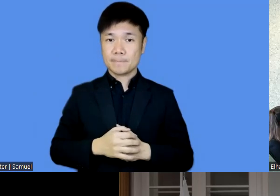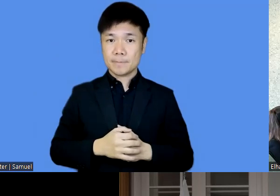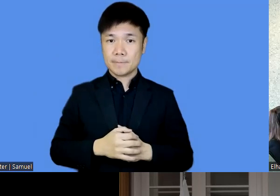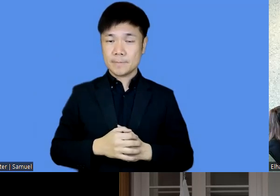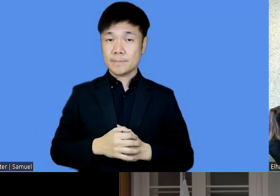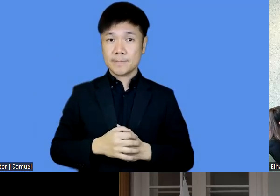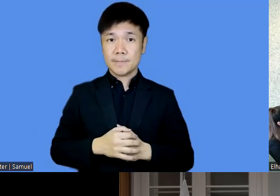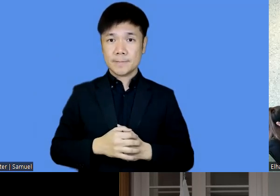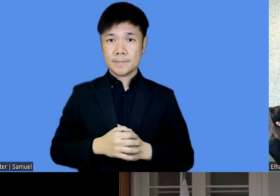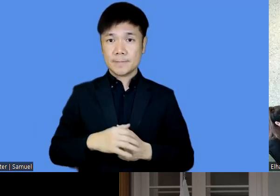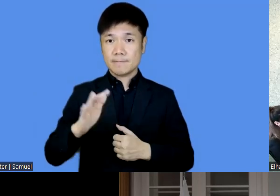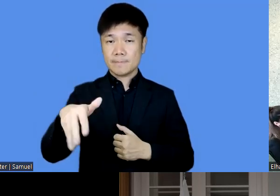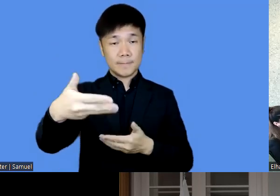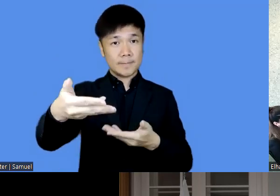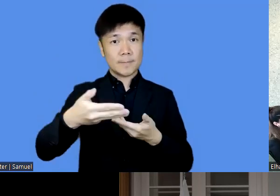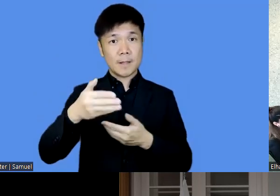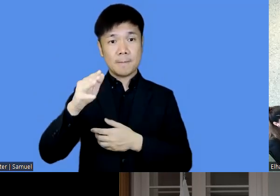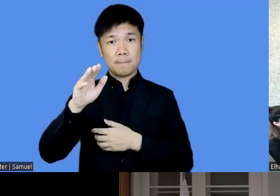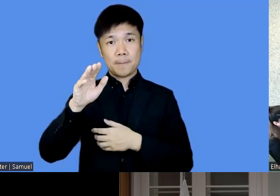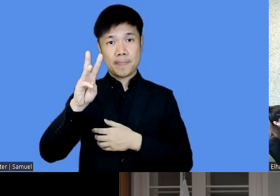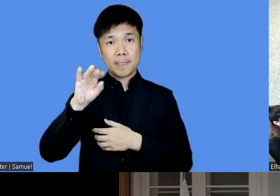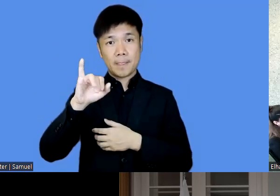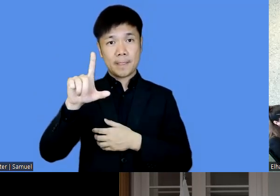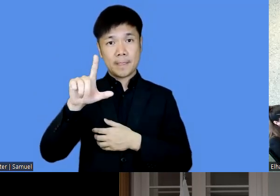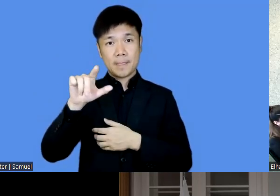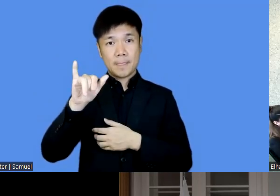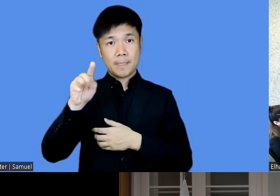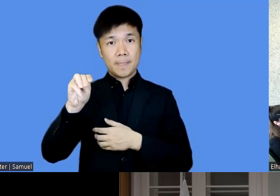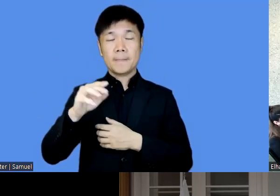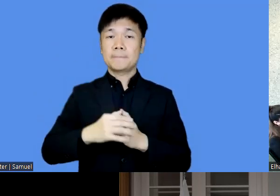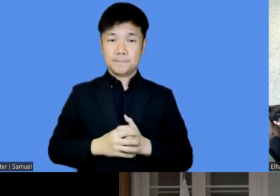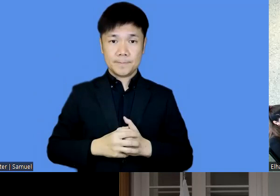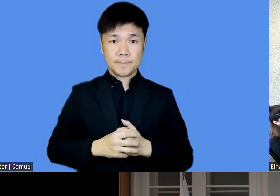First of all, thank you for your interest in it.